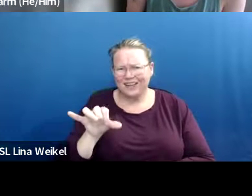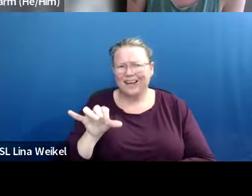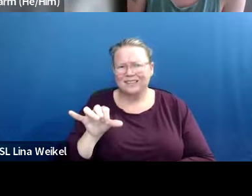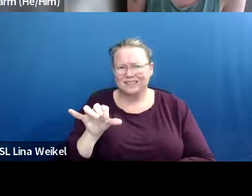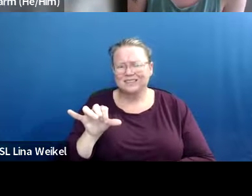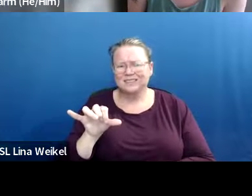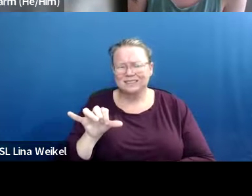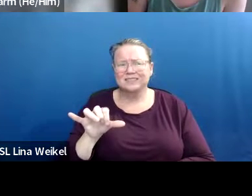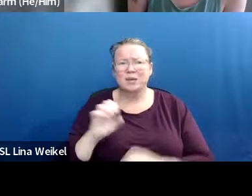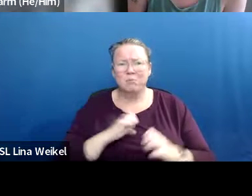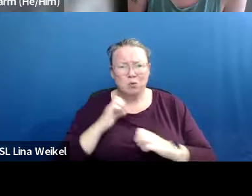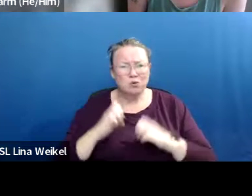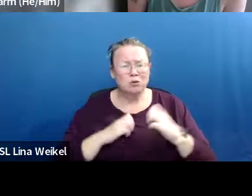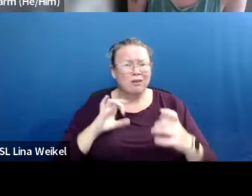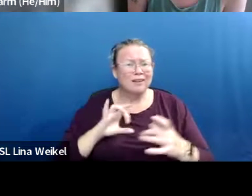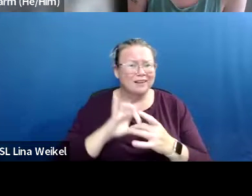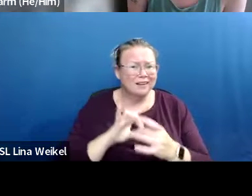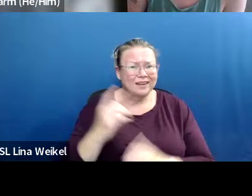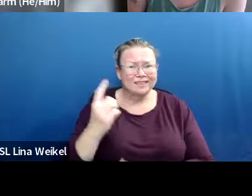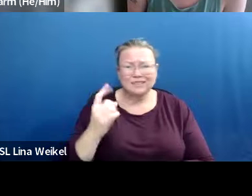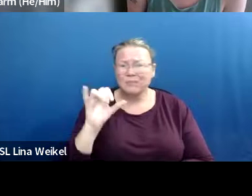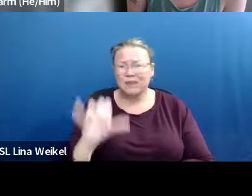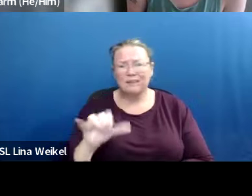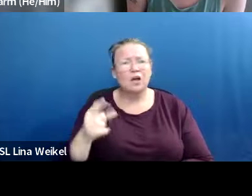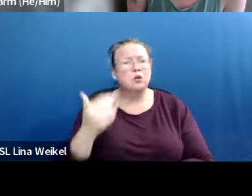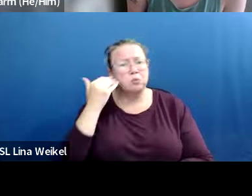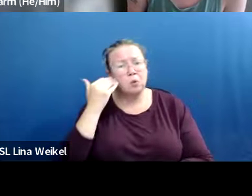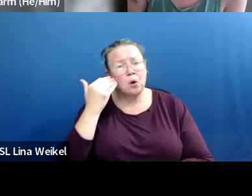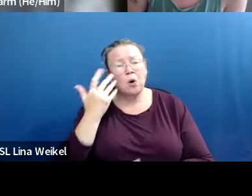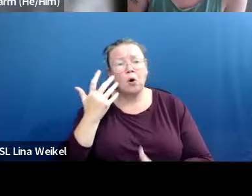Harm (He/Him): emotional connection with something that you know giving